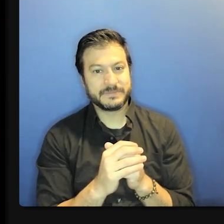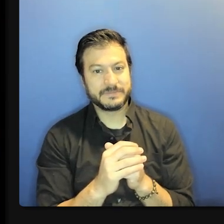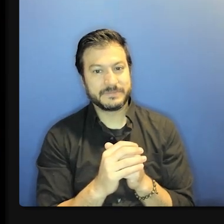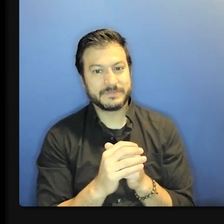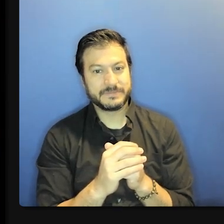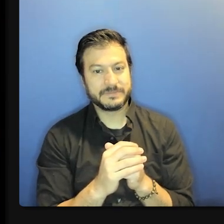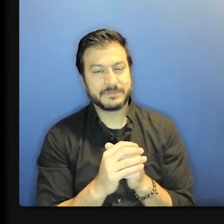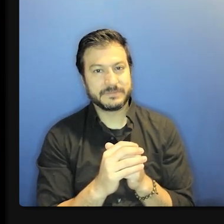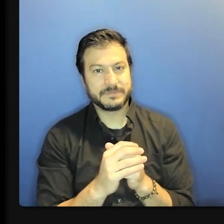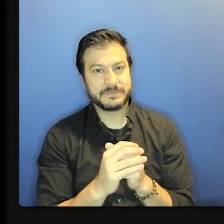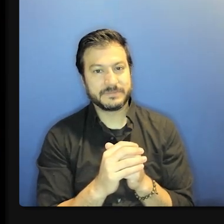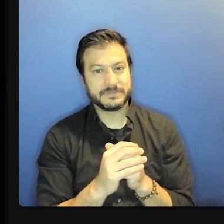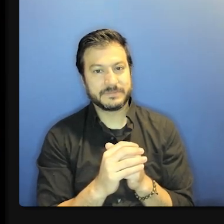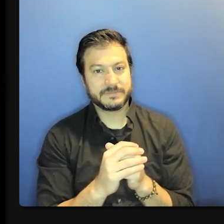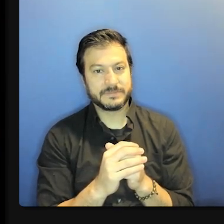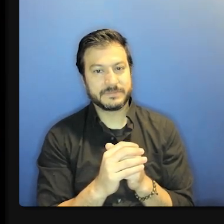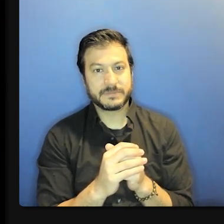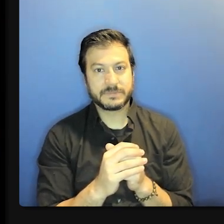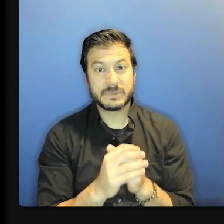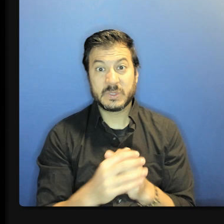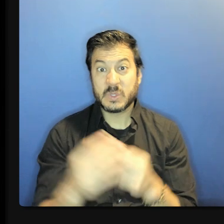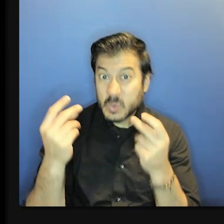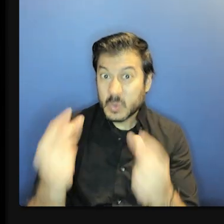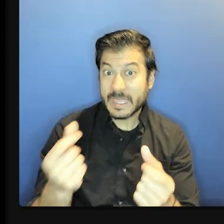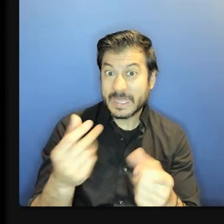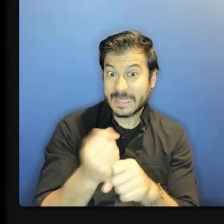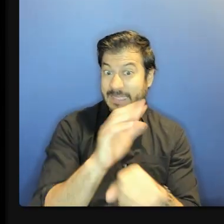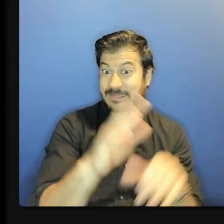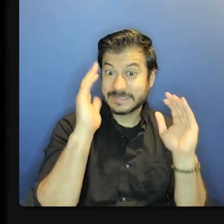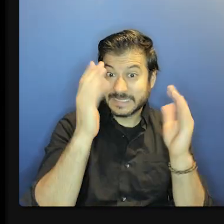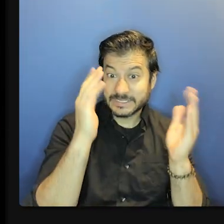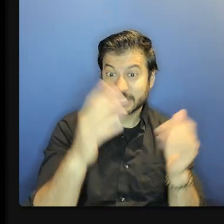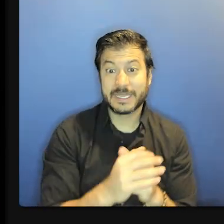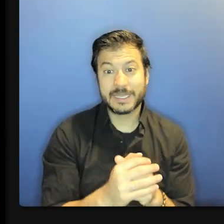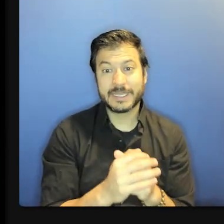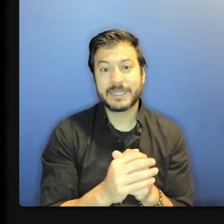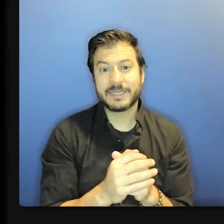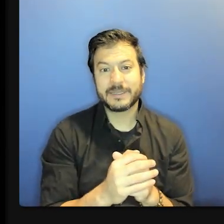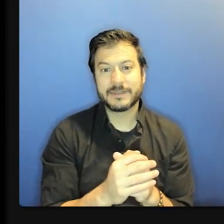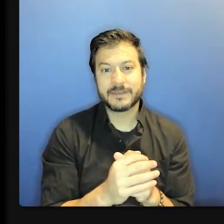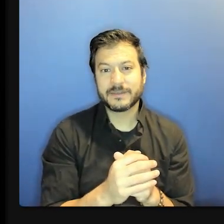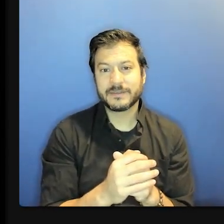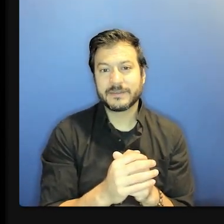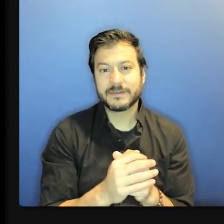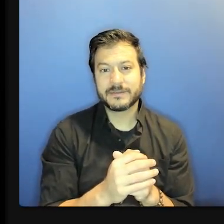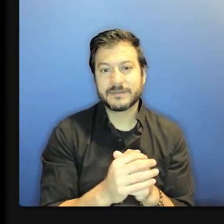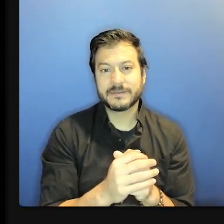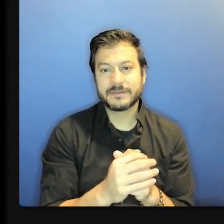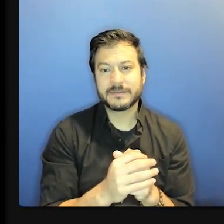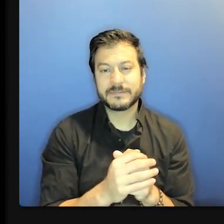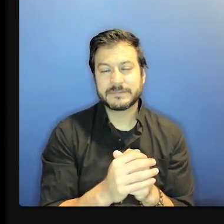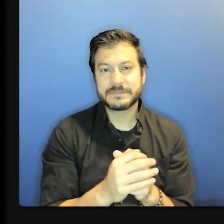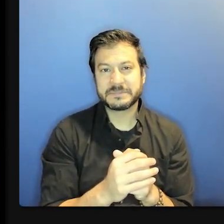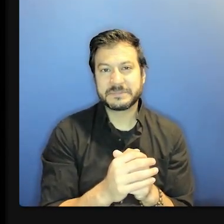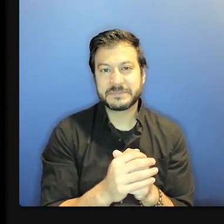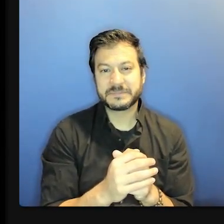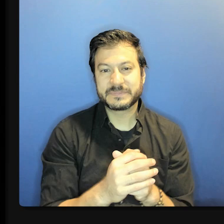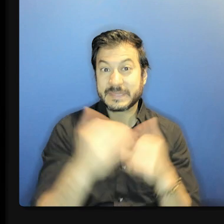[TAPPING ON GLASS] Quick! Get its attention! Whoo! [SCREECH]